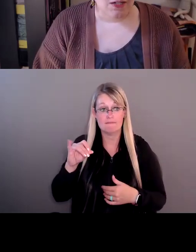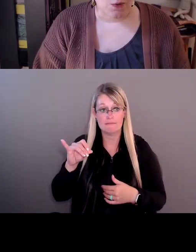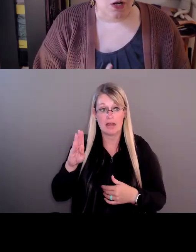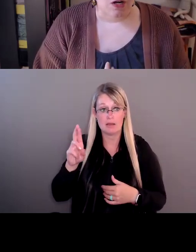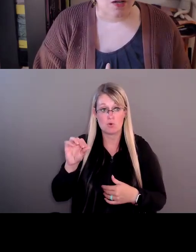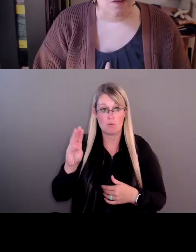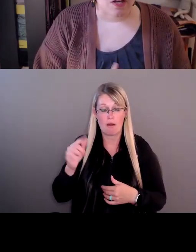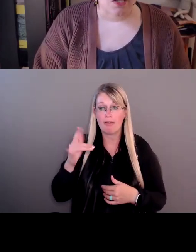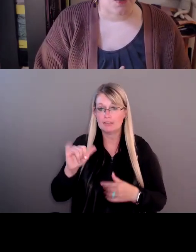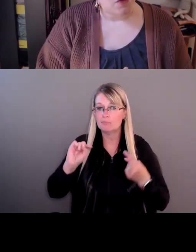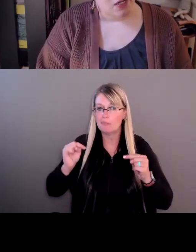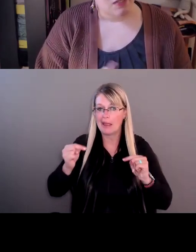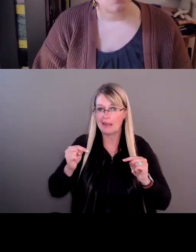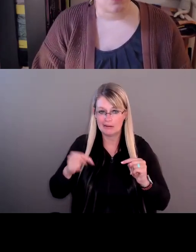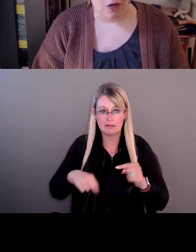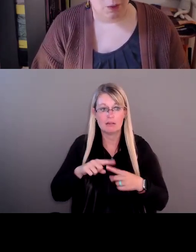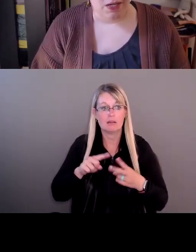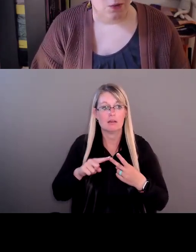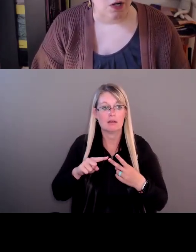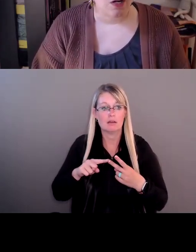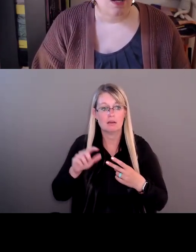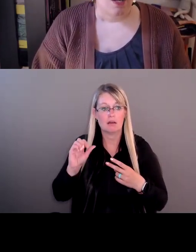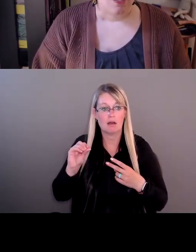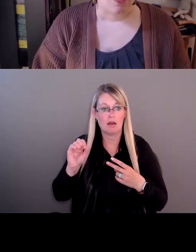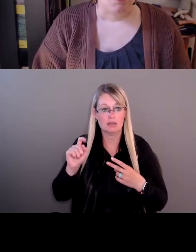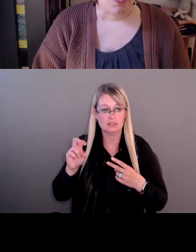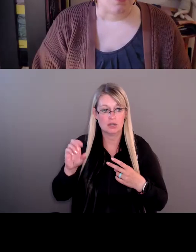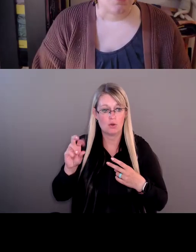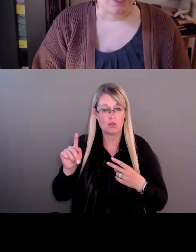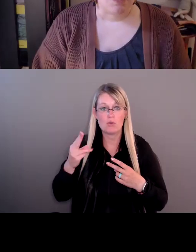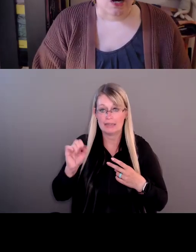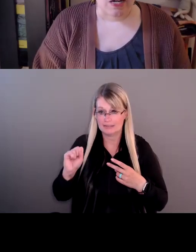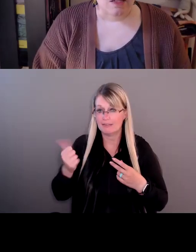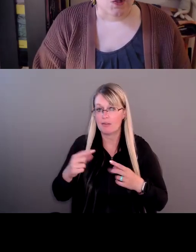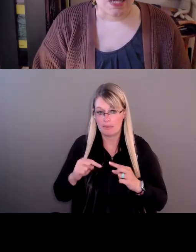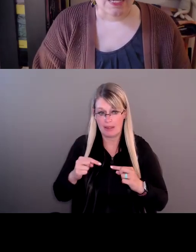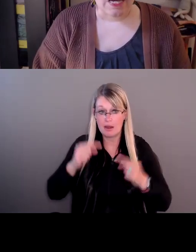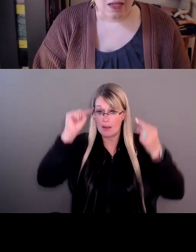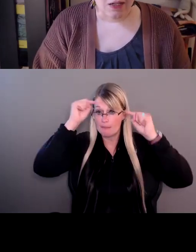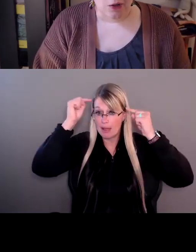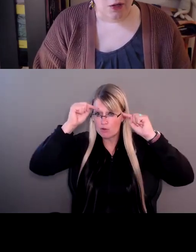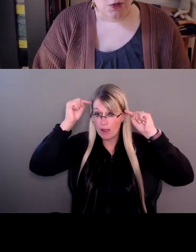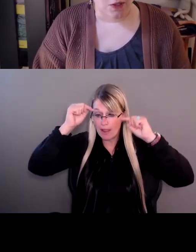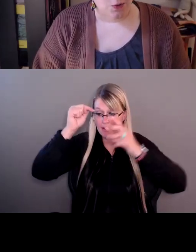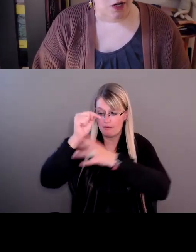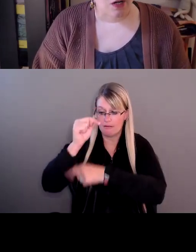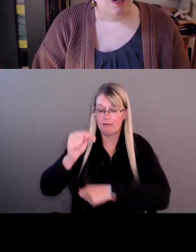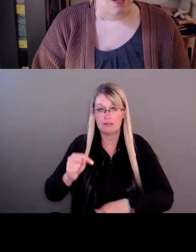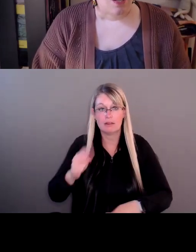disorder, I also got migrants, which I think it's technically on neurological disorder.